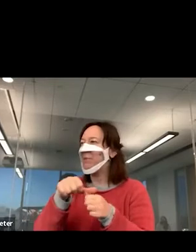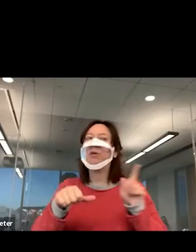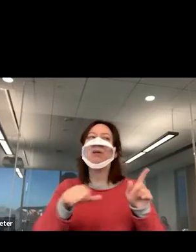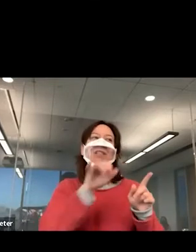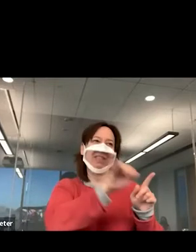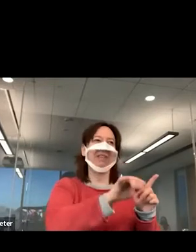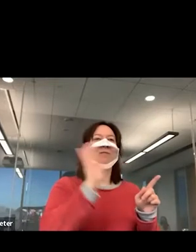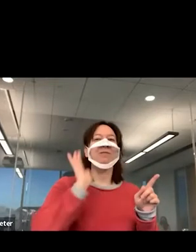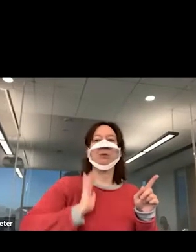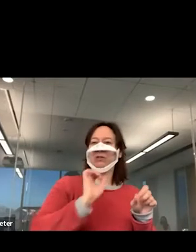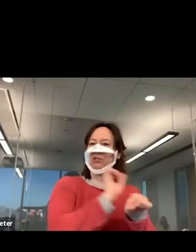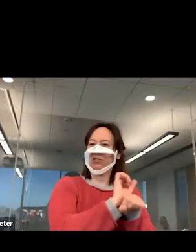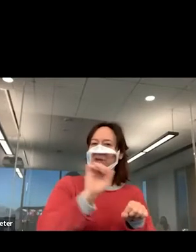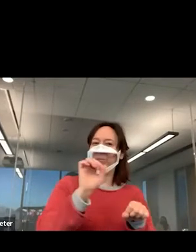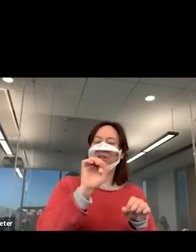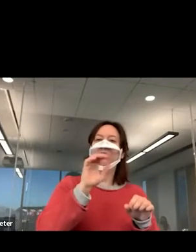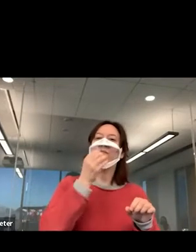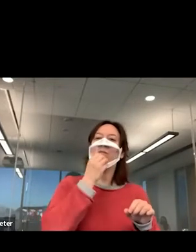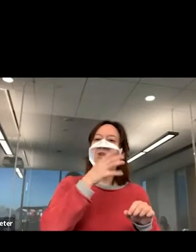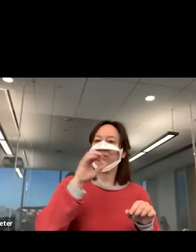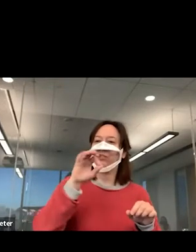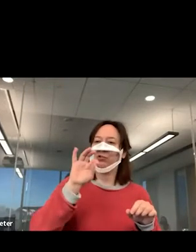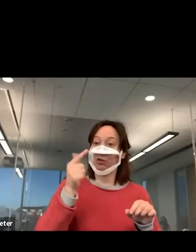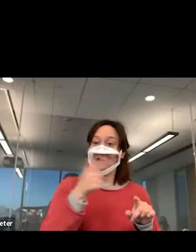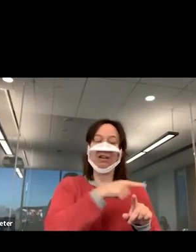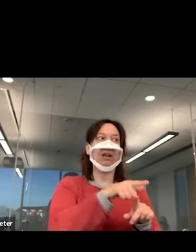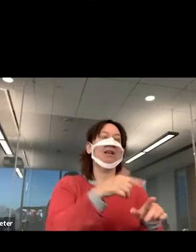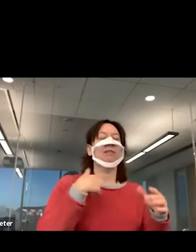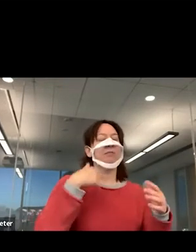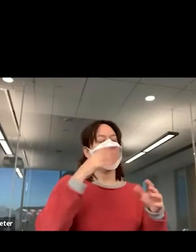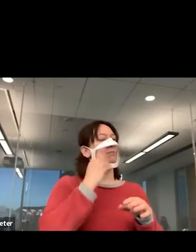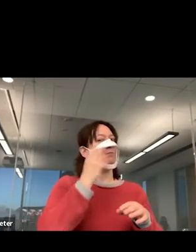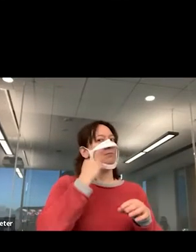statistics about uh their employment of people with disabilities we had all their diversity